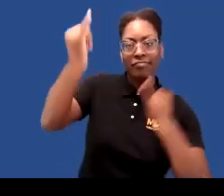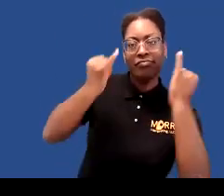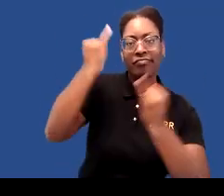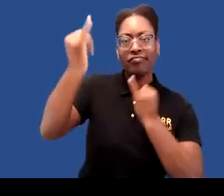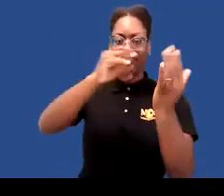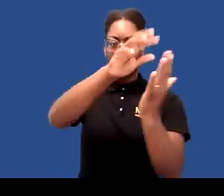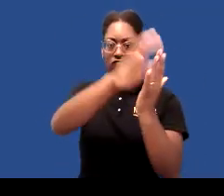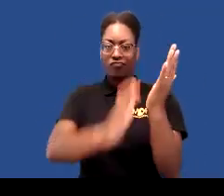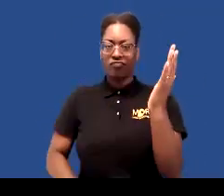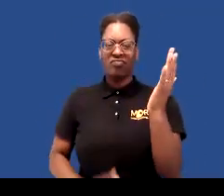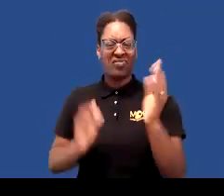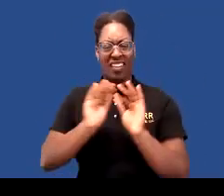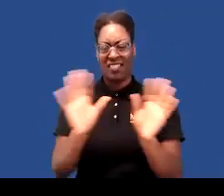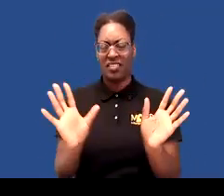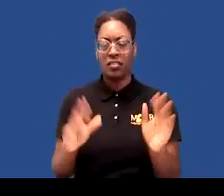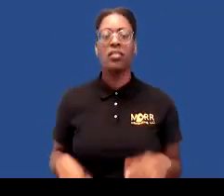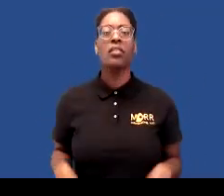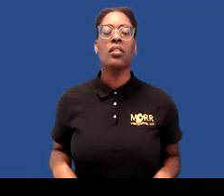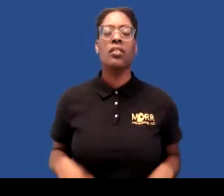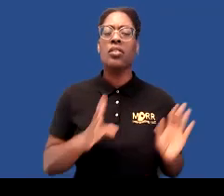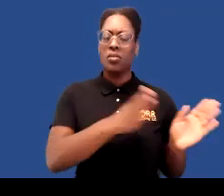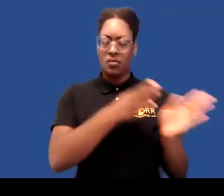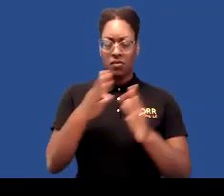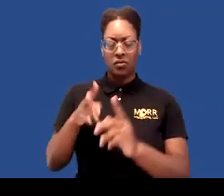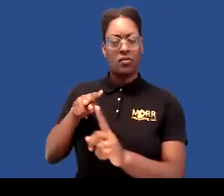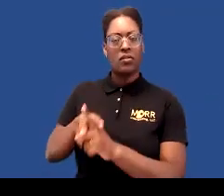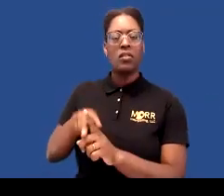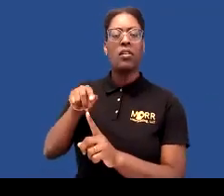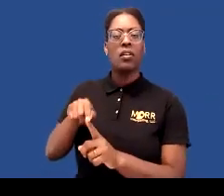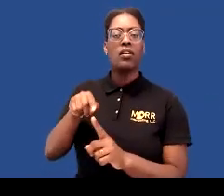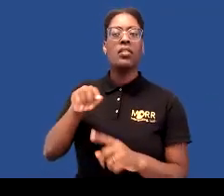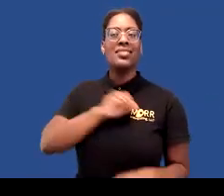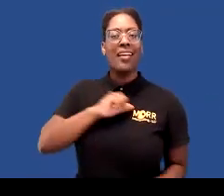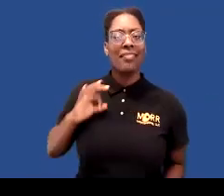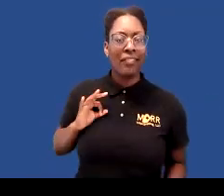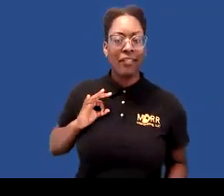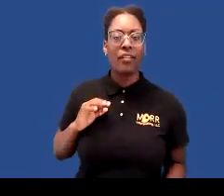it's not just about going into the places that they inhabit, right,